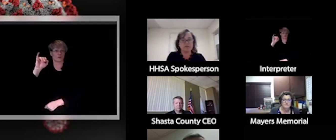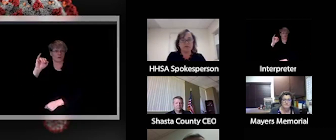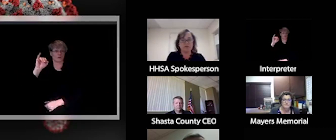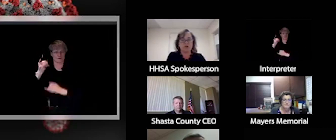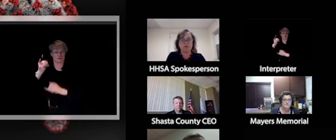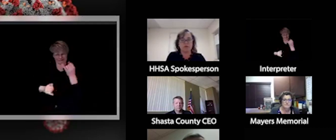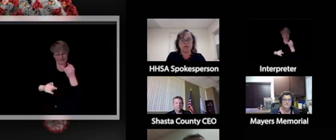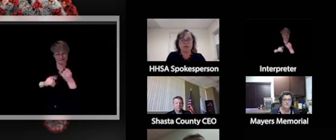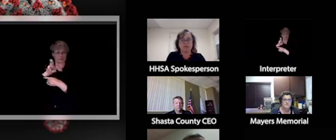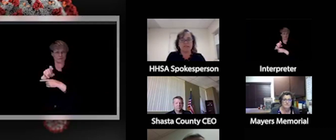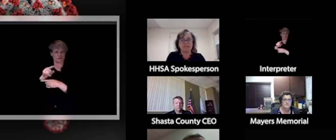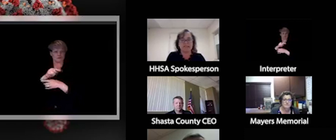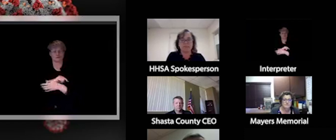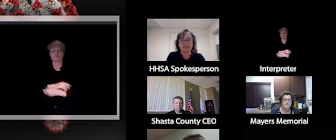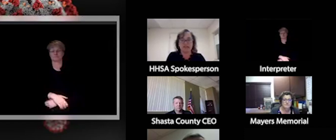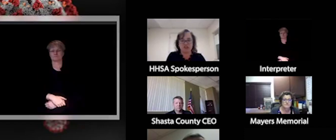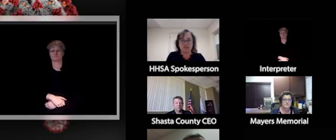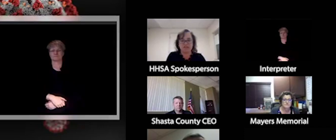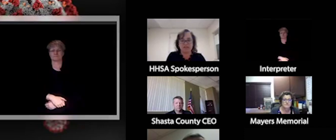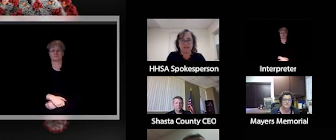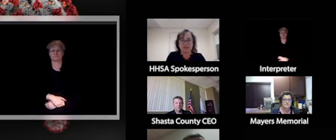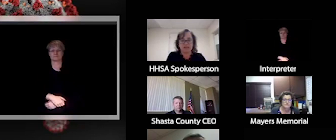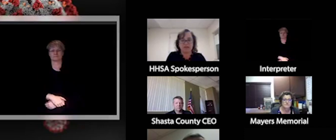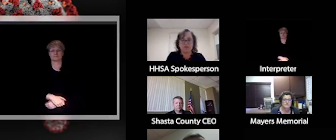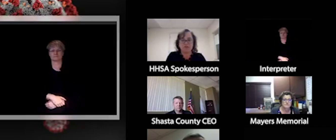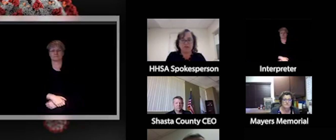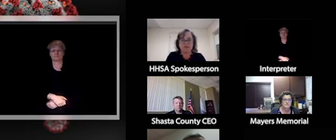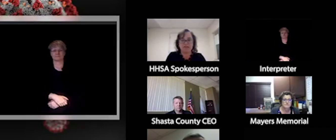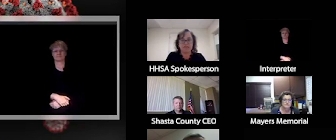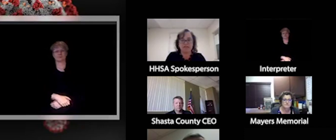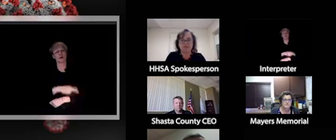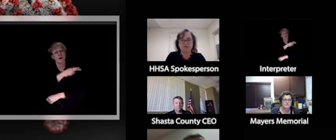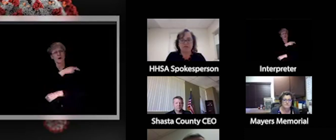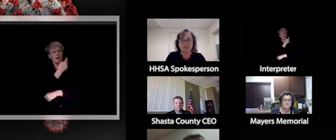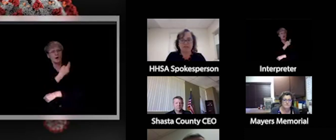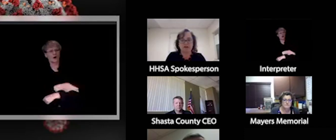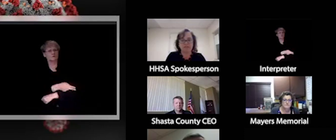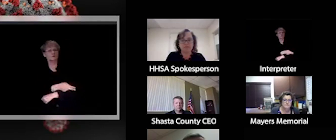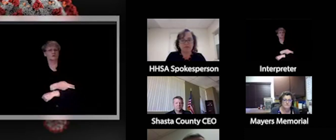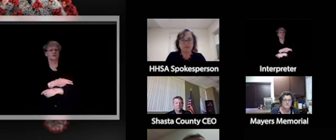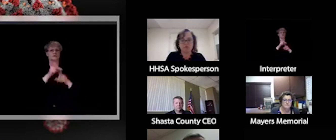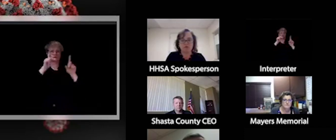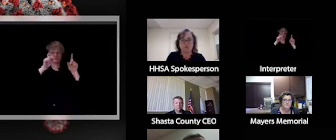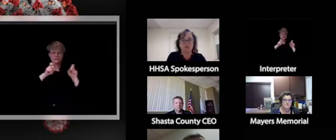is the protocol with regard to testing patients? Anyone who is seen or treated at the hospital